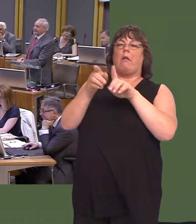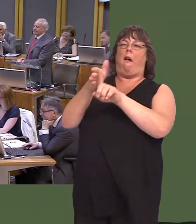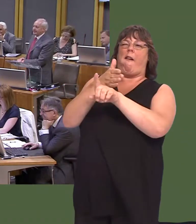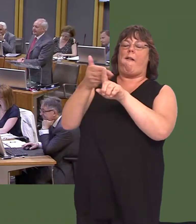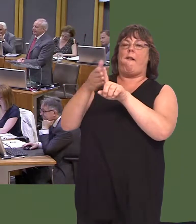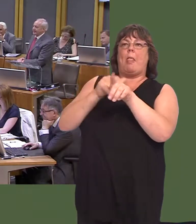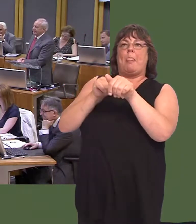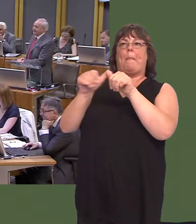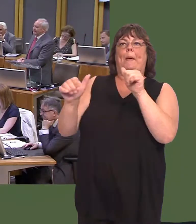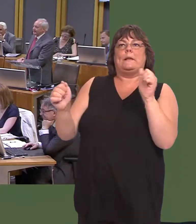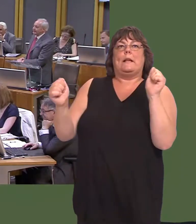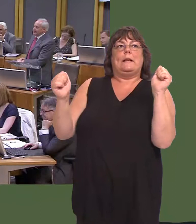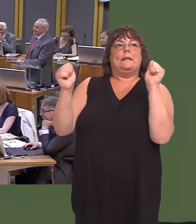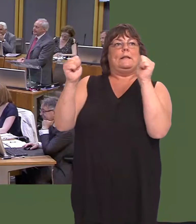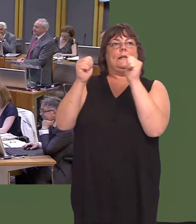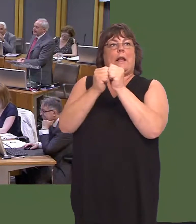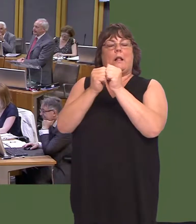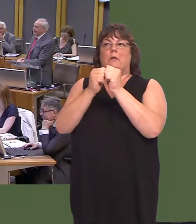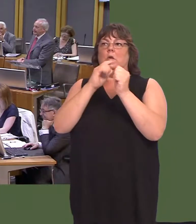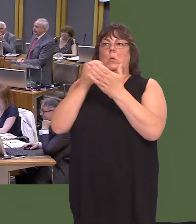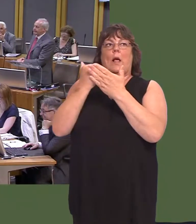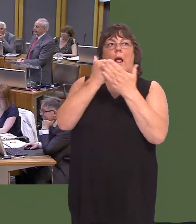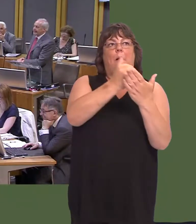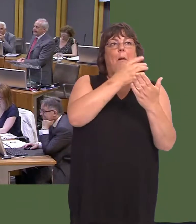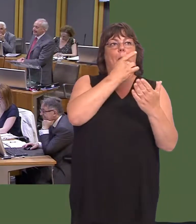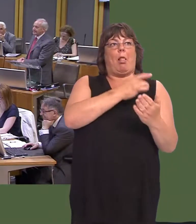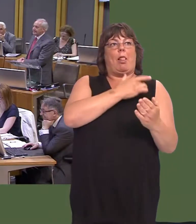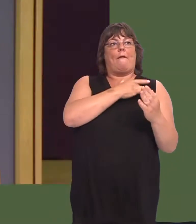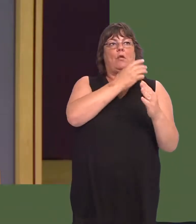deal in the interests of the people of Northern Ireland.